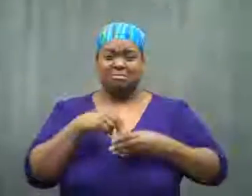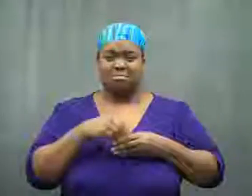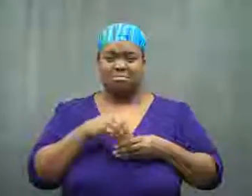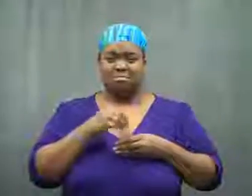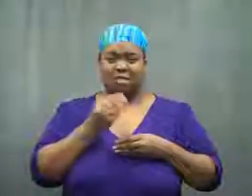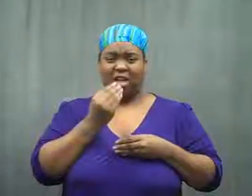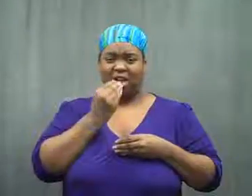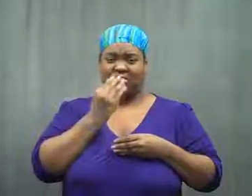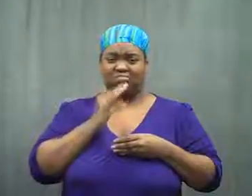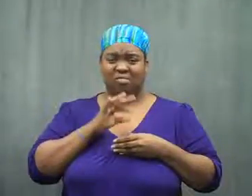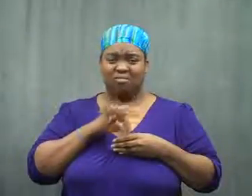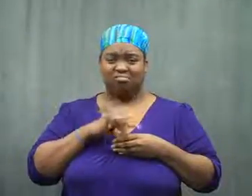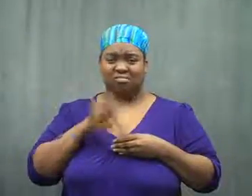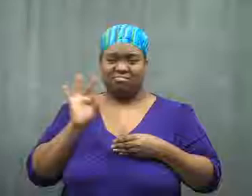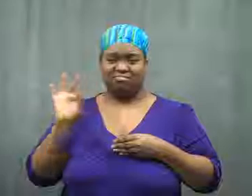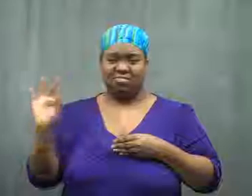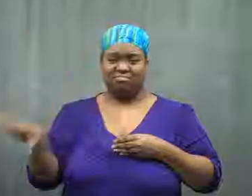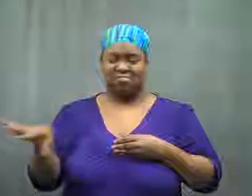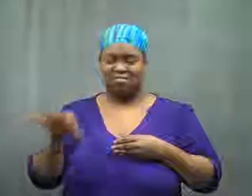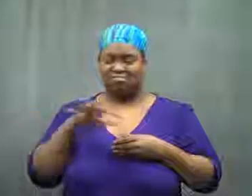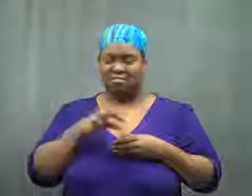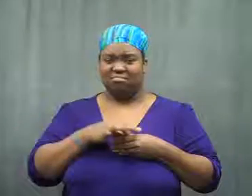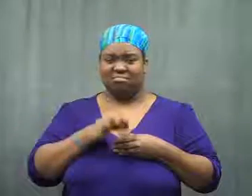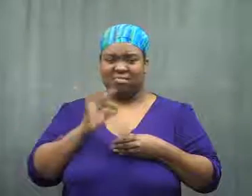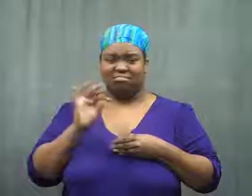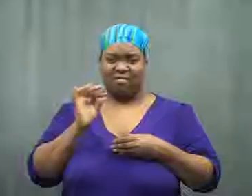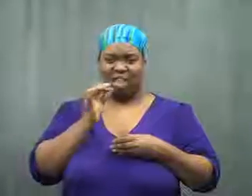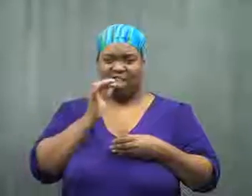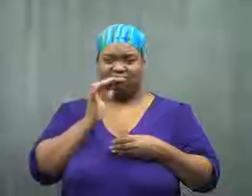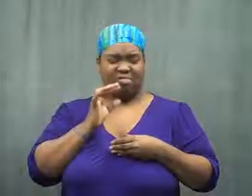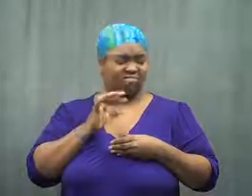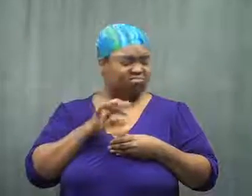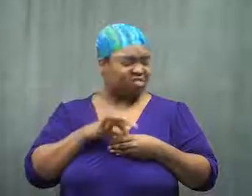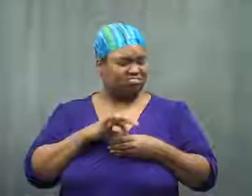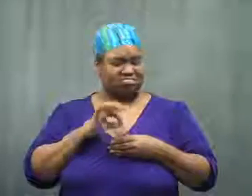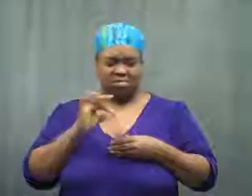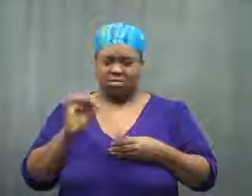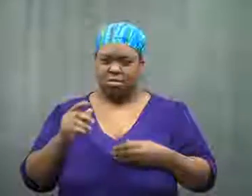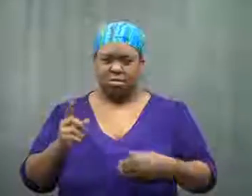One for him, one for me....